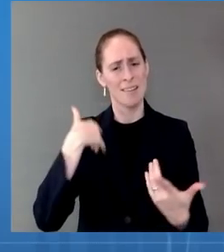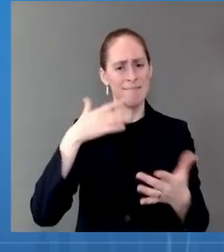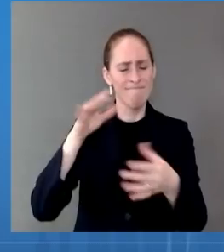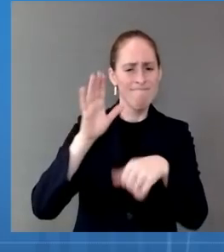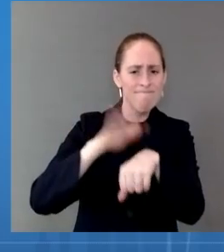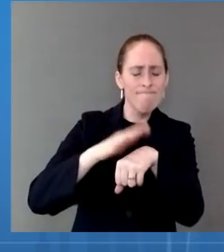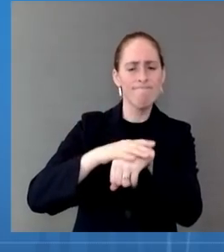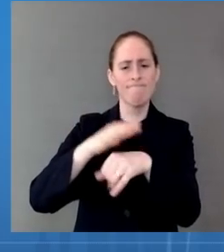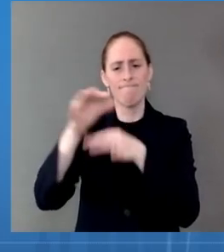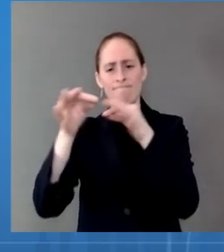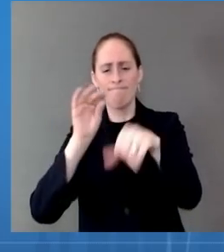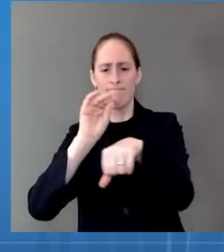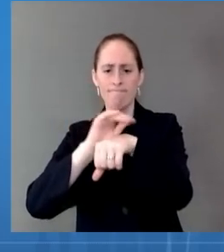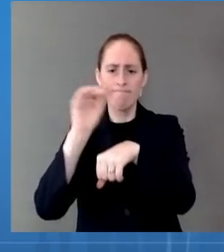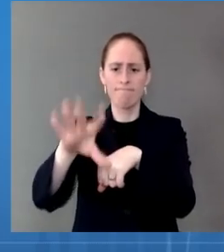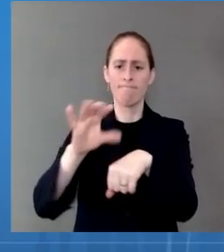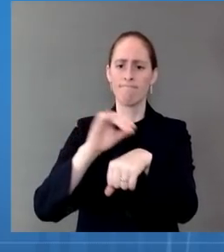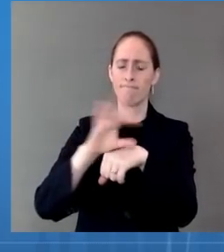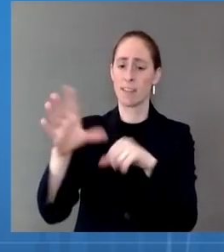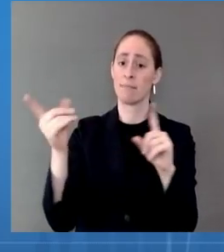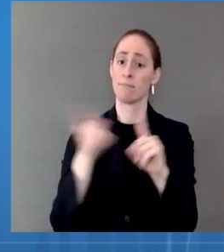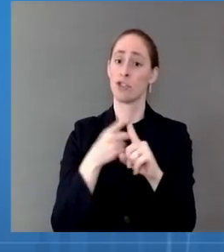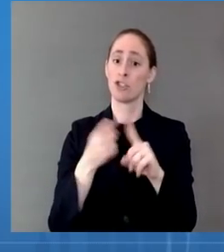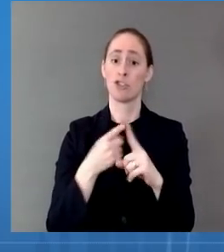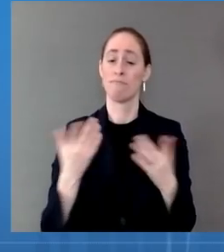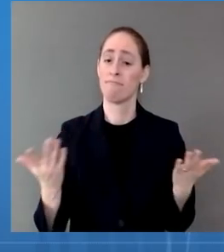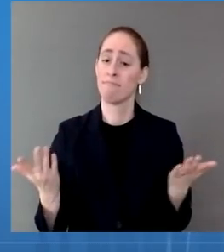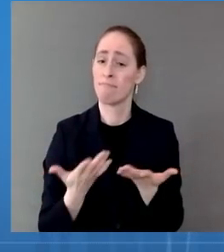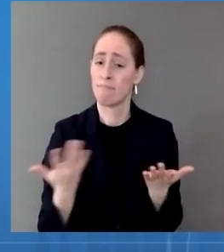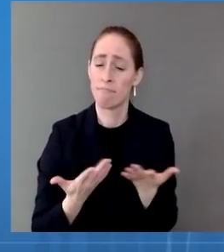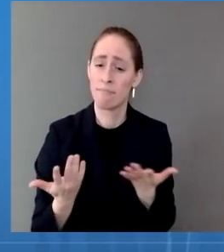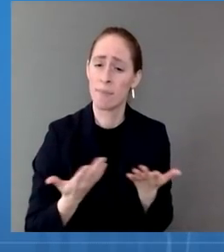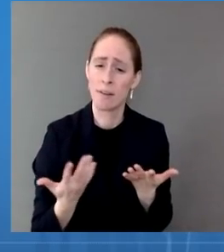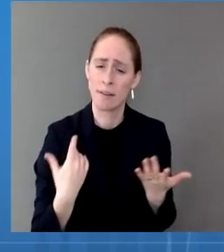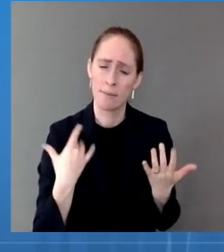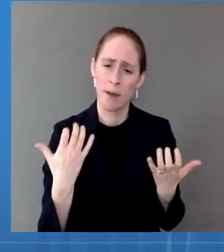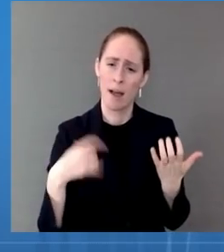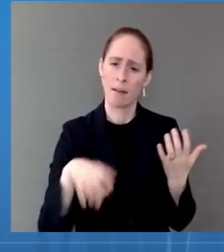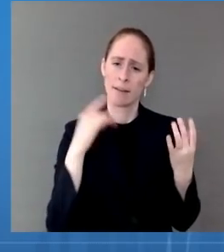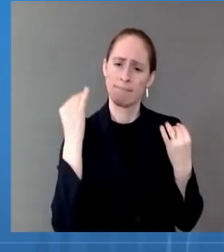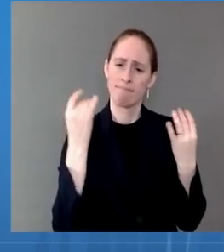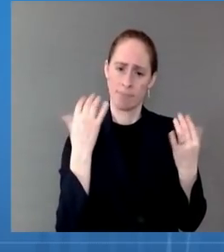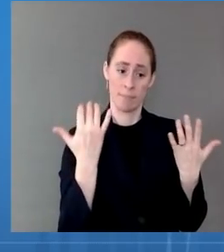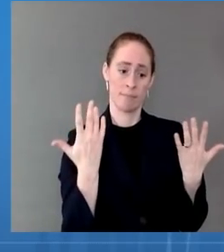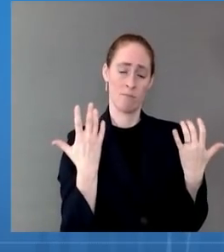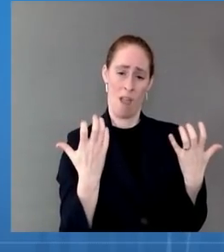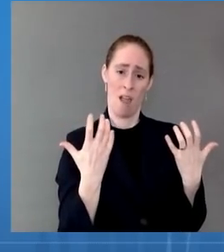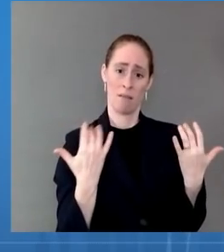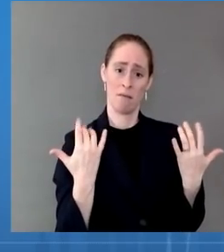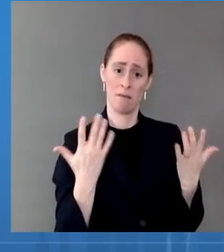and we created more tools for families to be able to gather people to be able to see their grandparents and their friends.